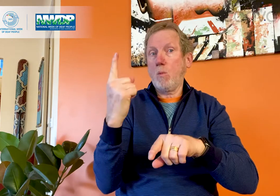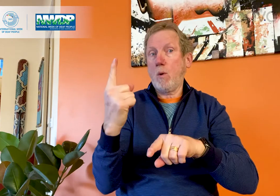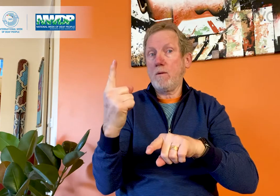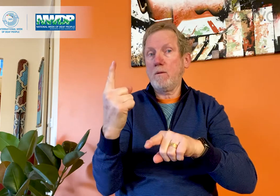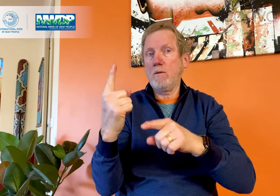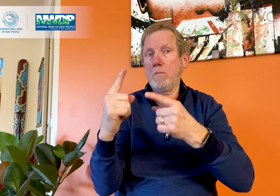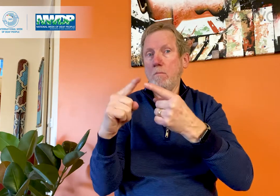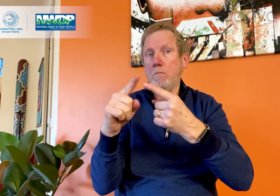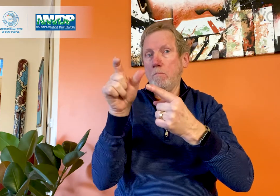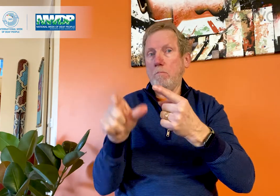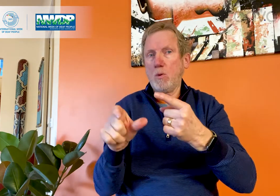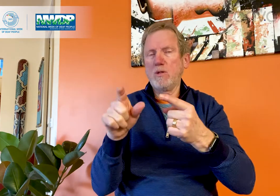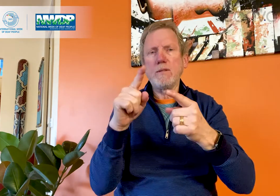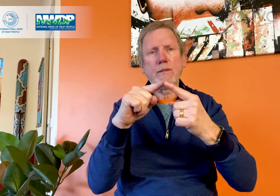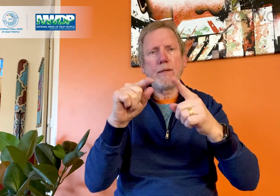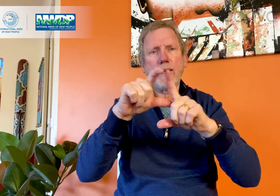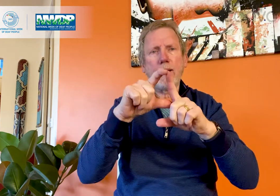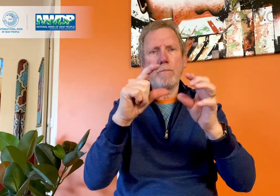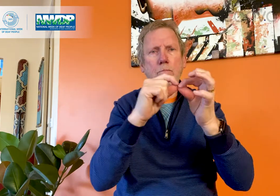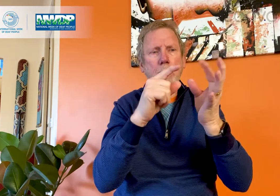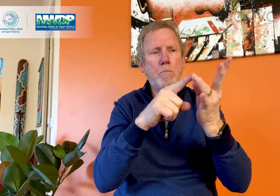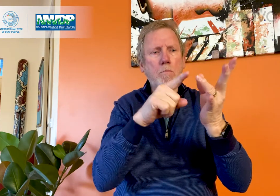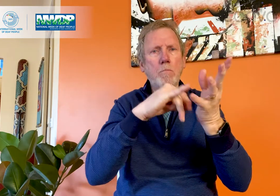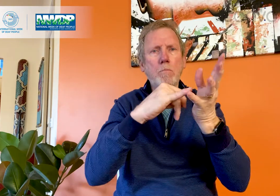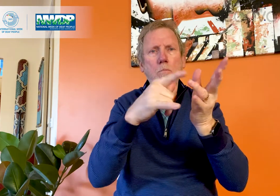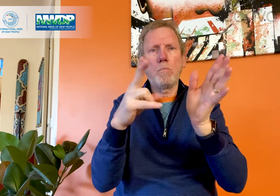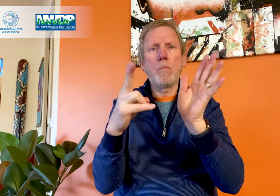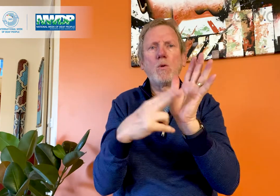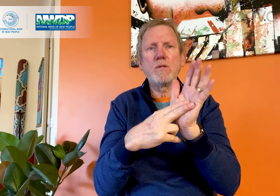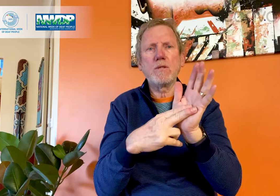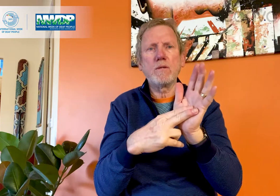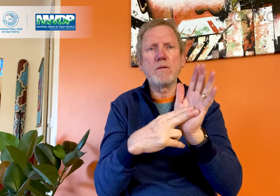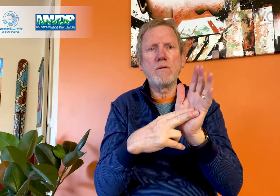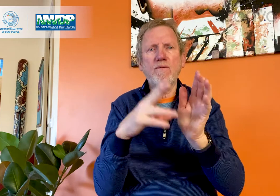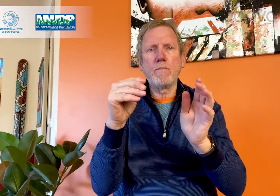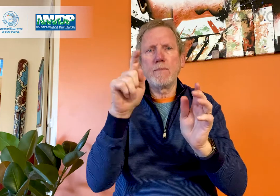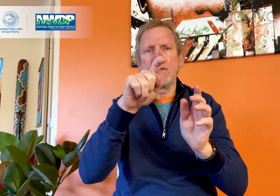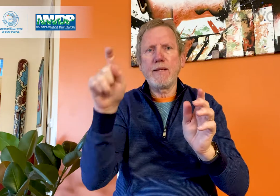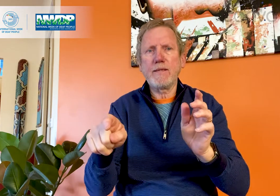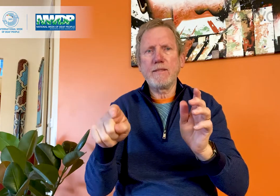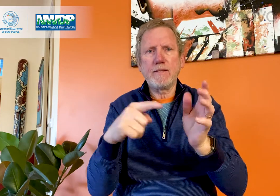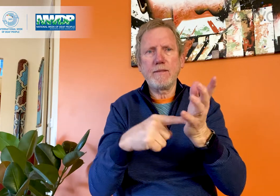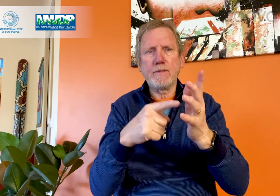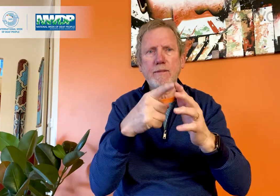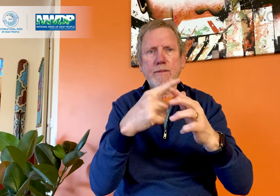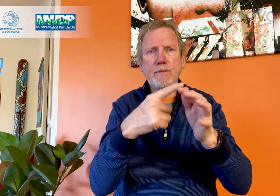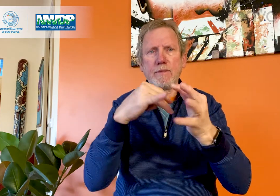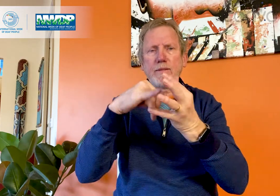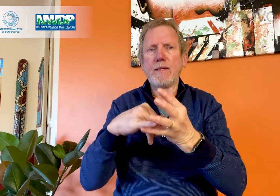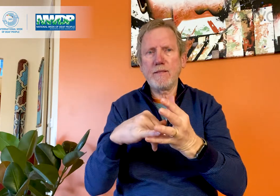One of these founders was Ed Bosson from Texas.